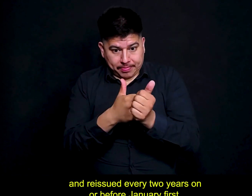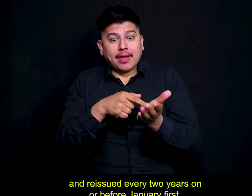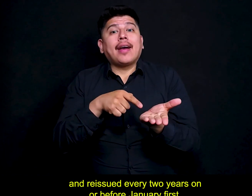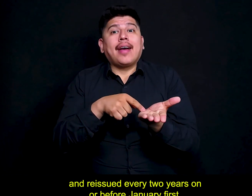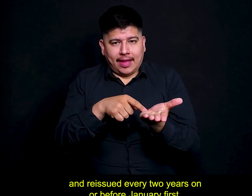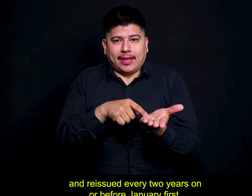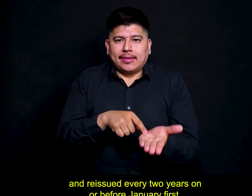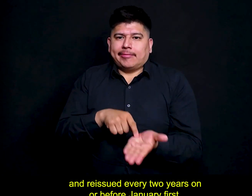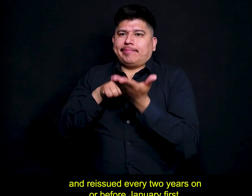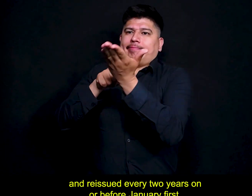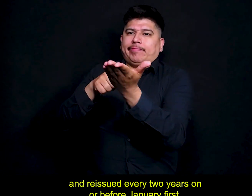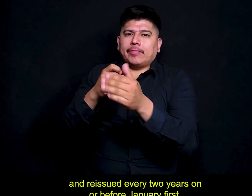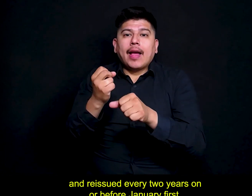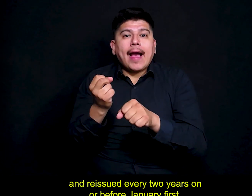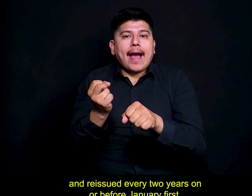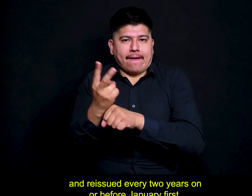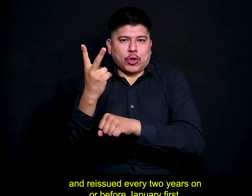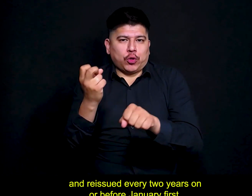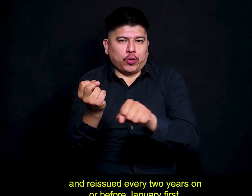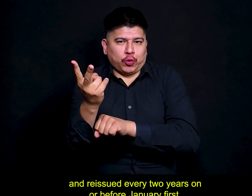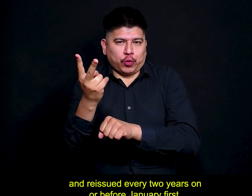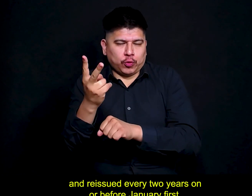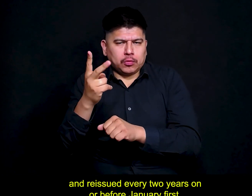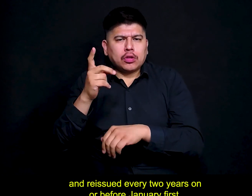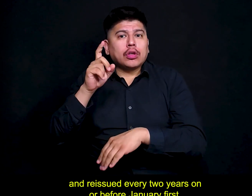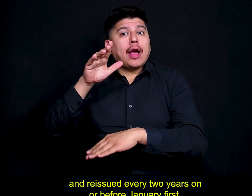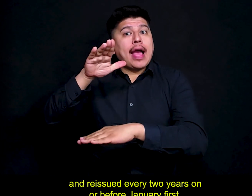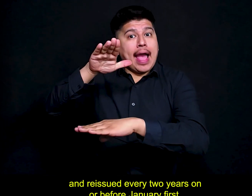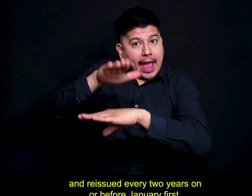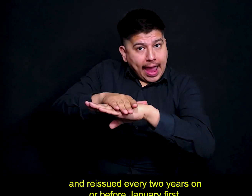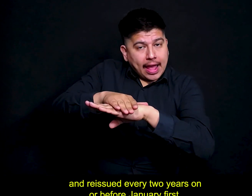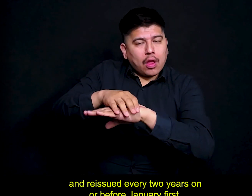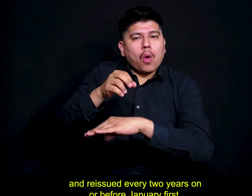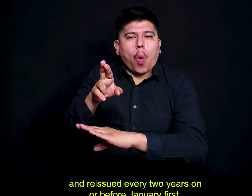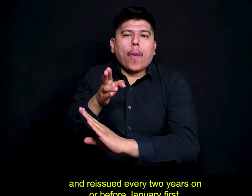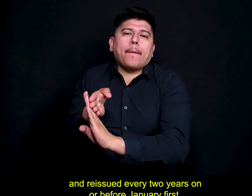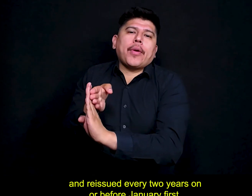and reissued every two years on or before January first.